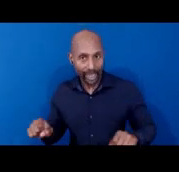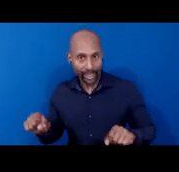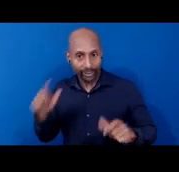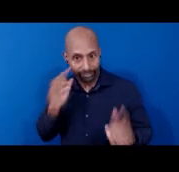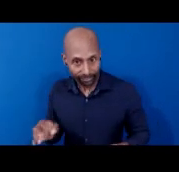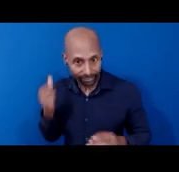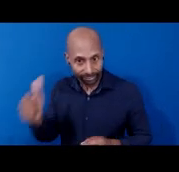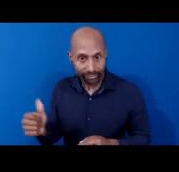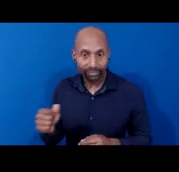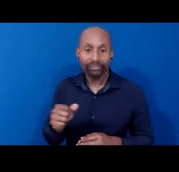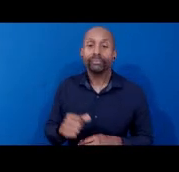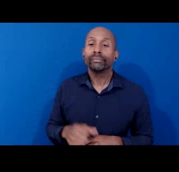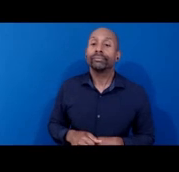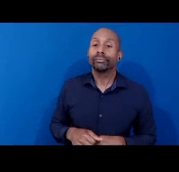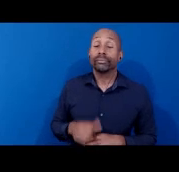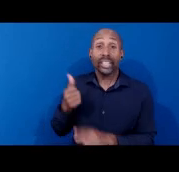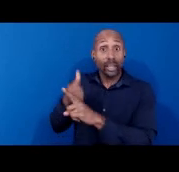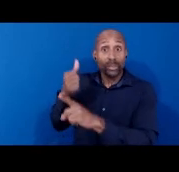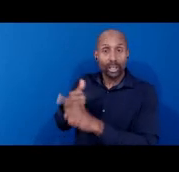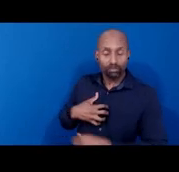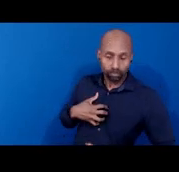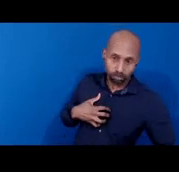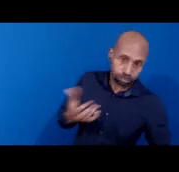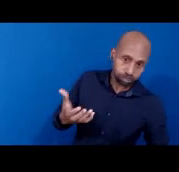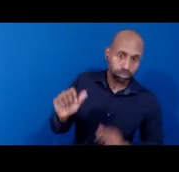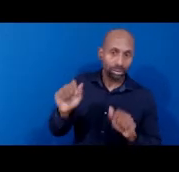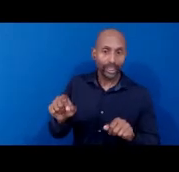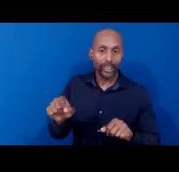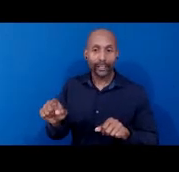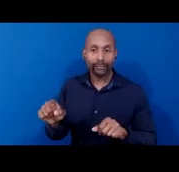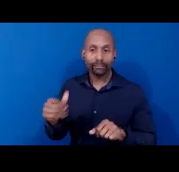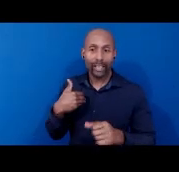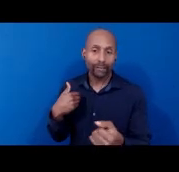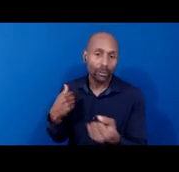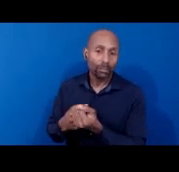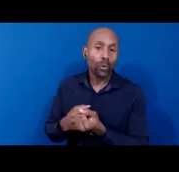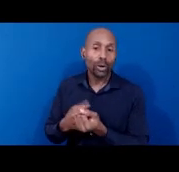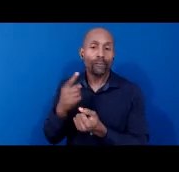so by those that care about them and feel a connection to STEM and see a purpose for themselves in it.